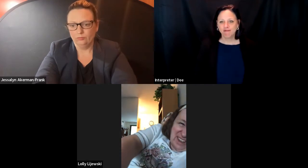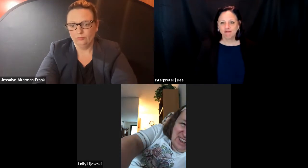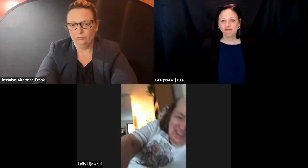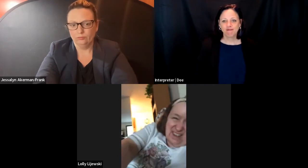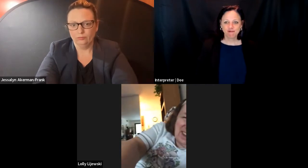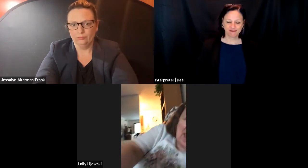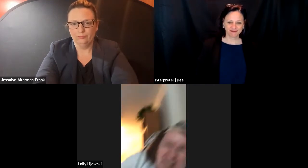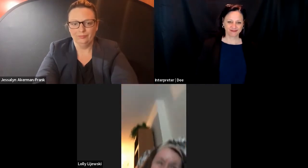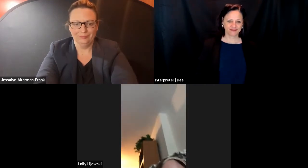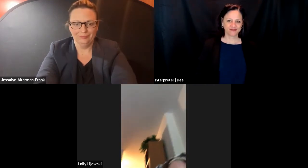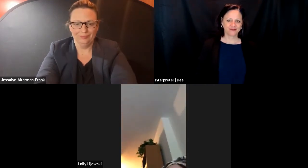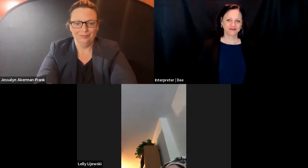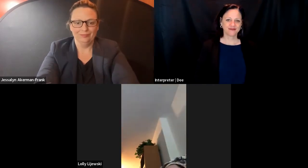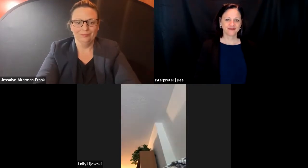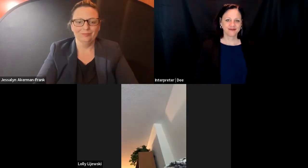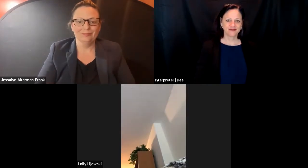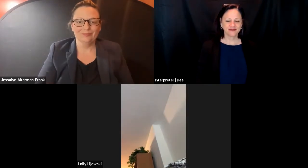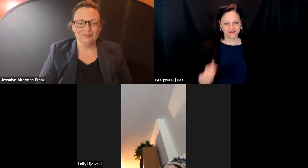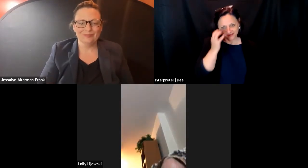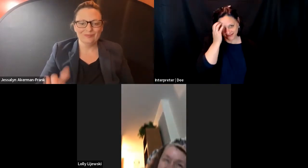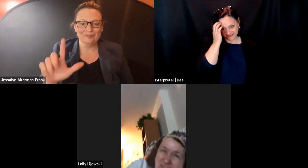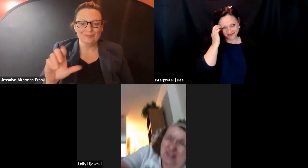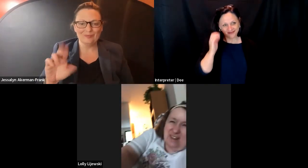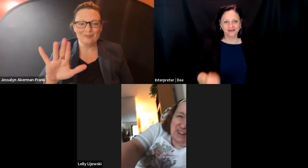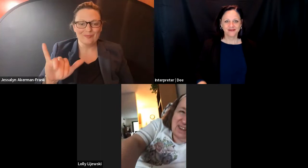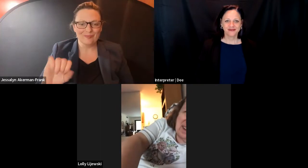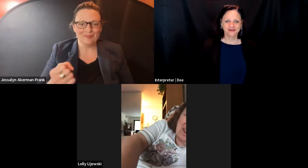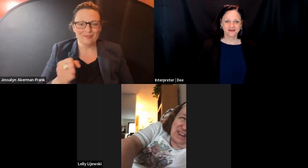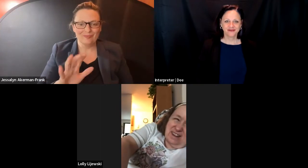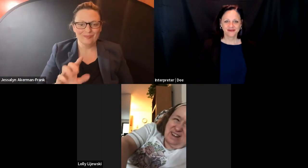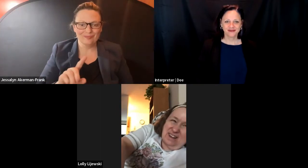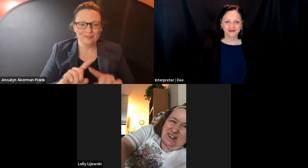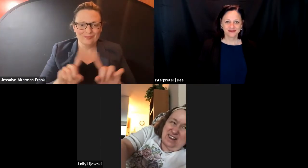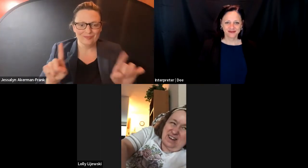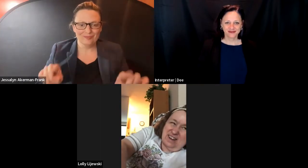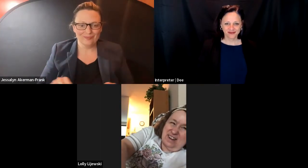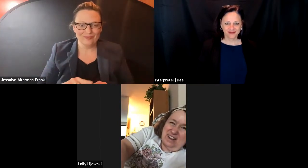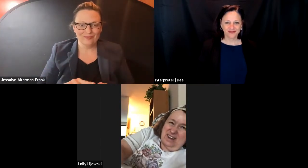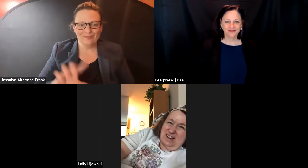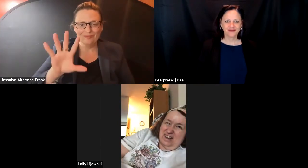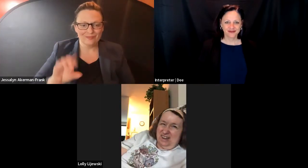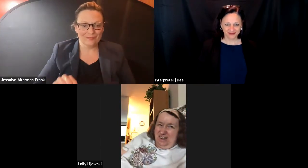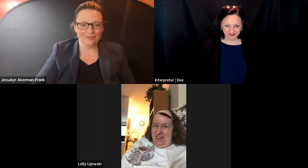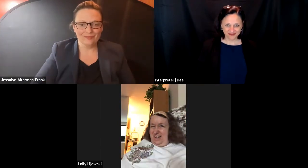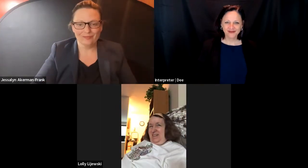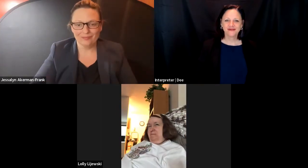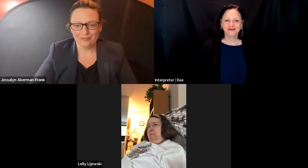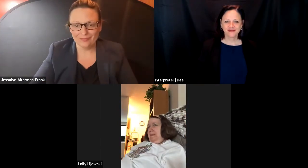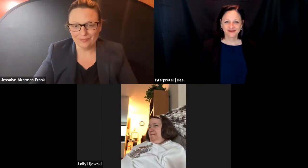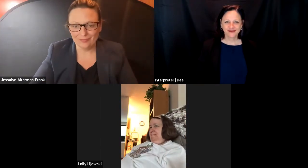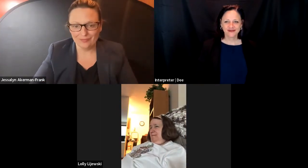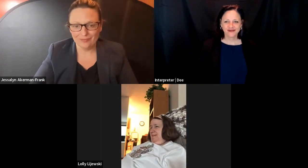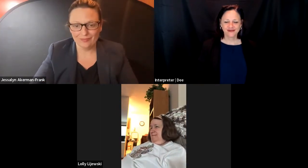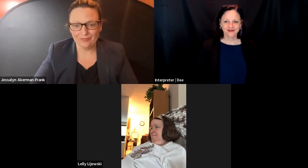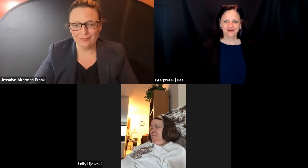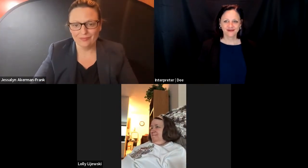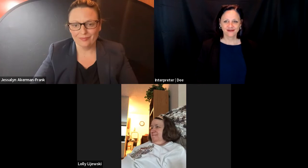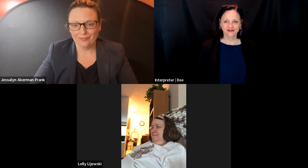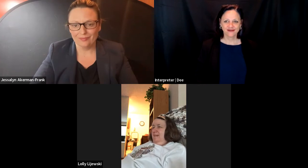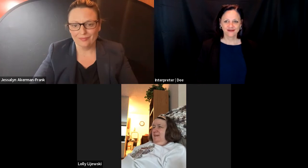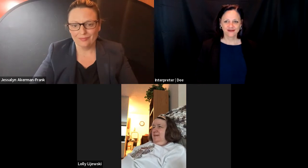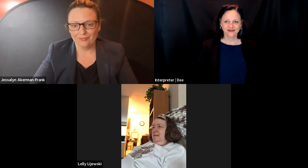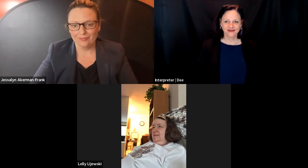That's pretty much it.